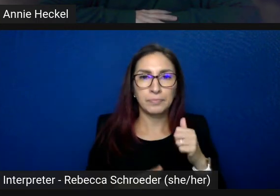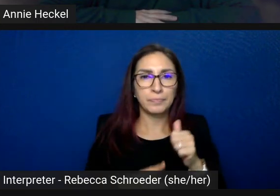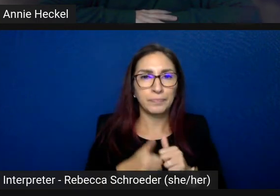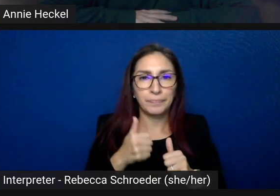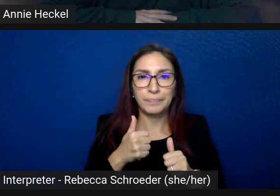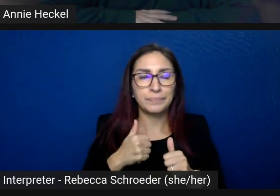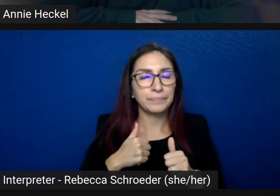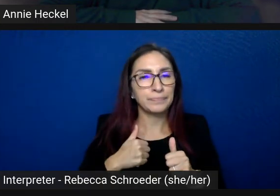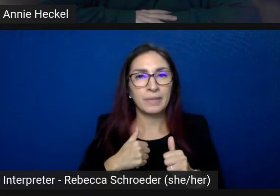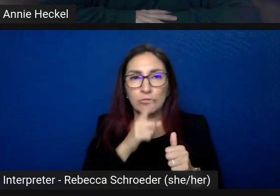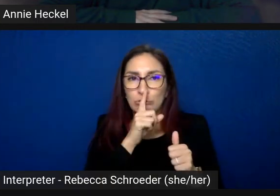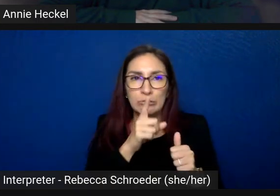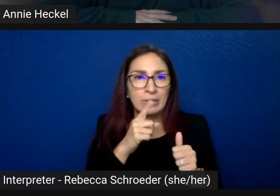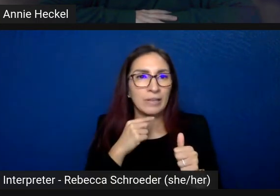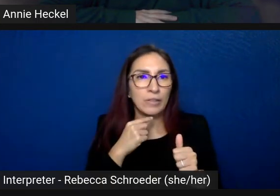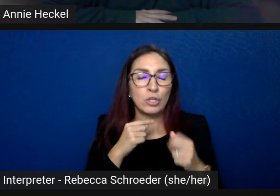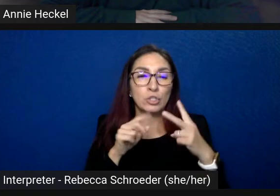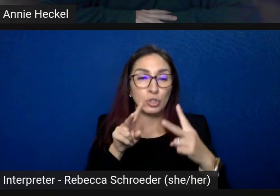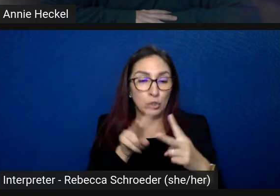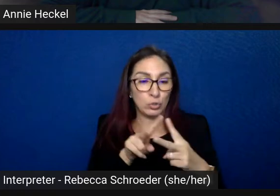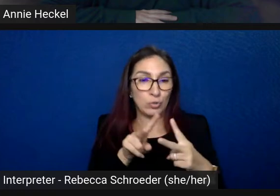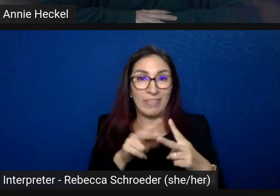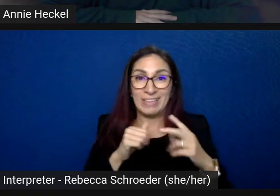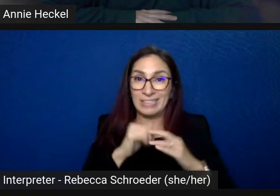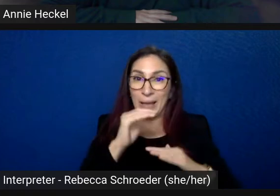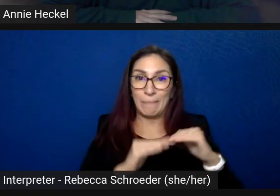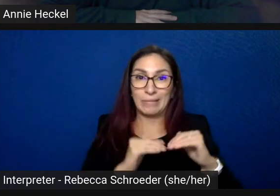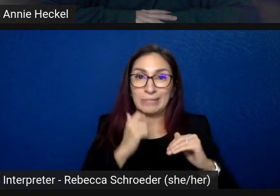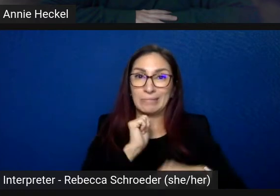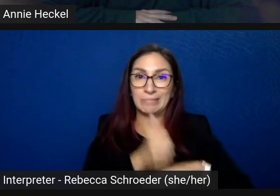The two things I built out recently, one was using WP Rig,